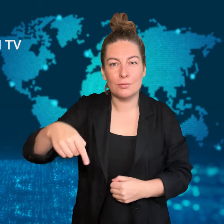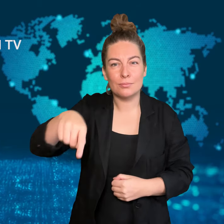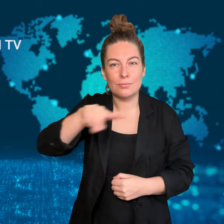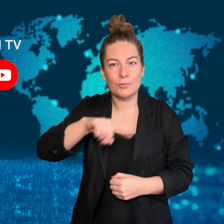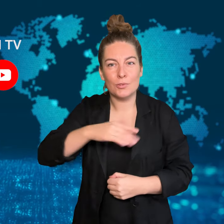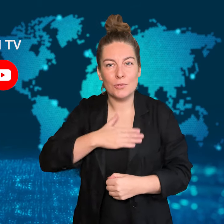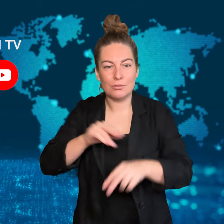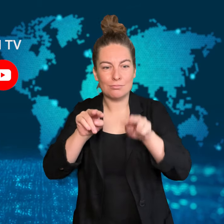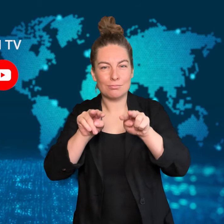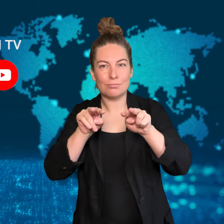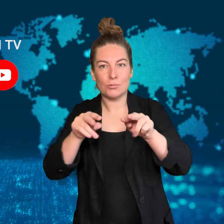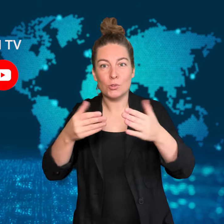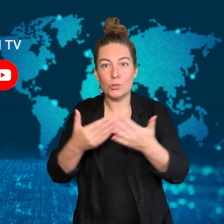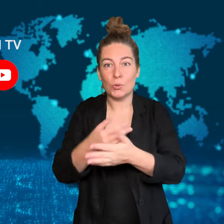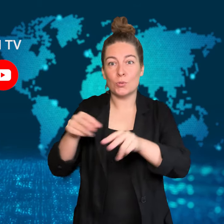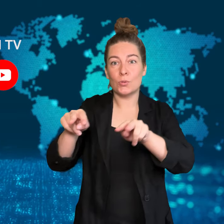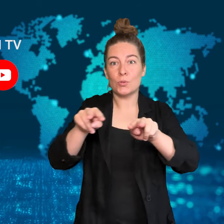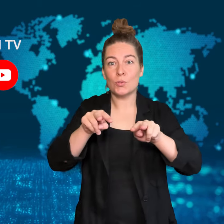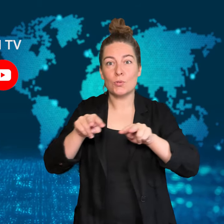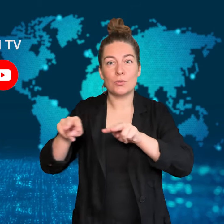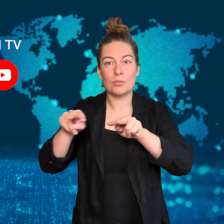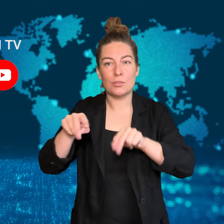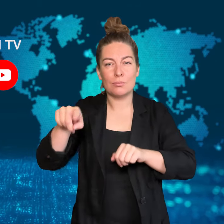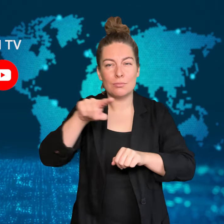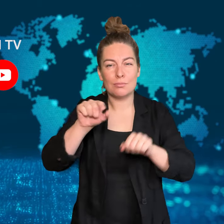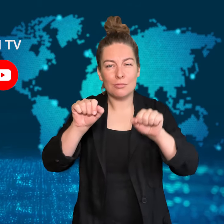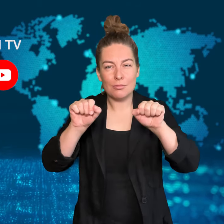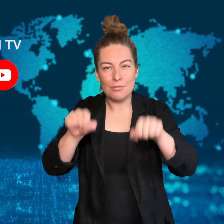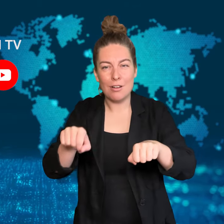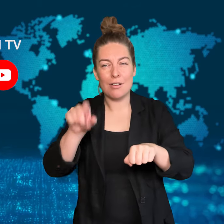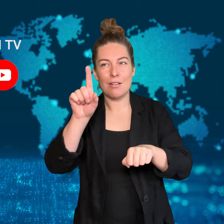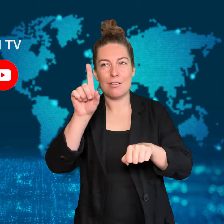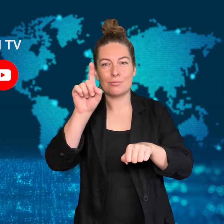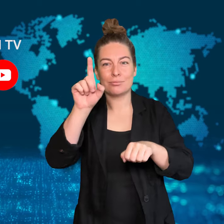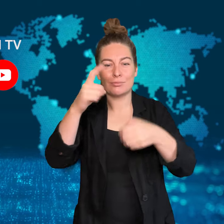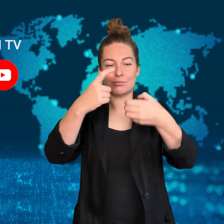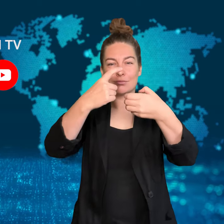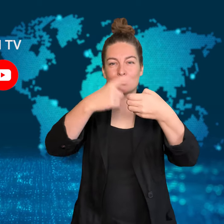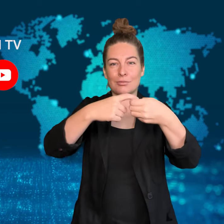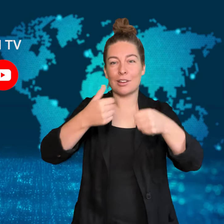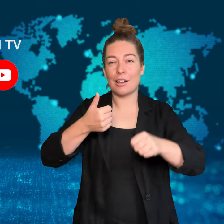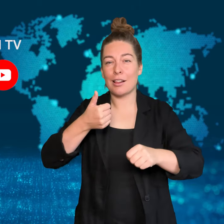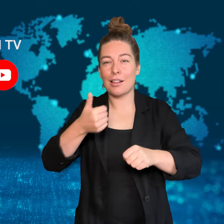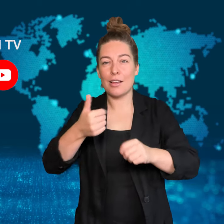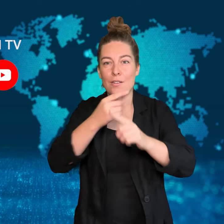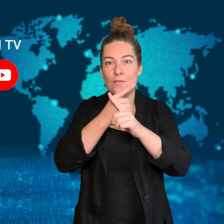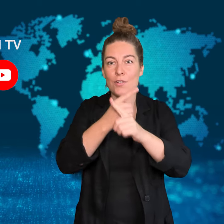Don't forget to subscribe, like, and follow H3 World TV